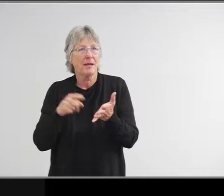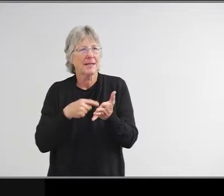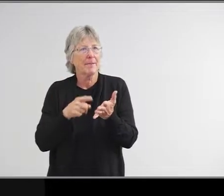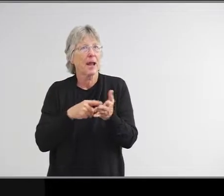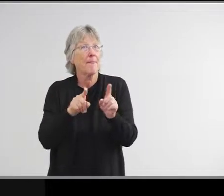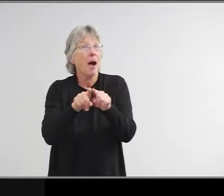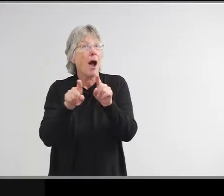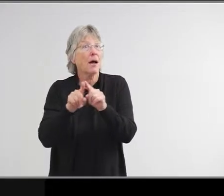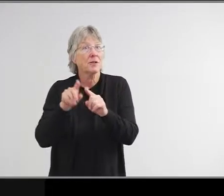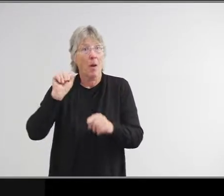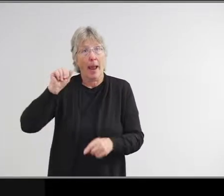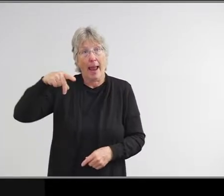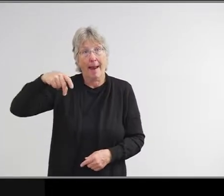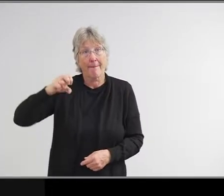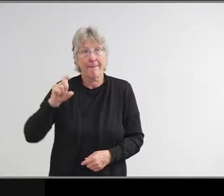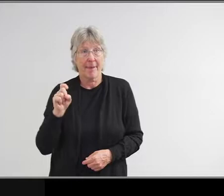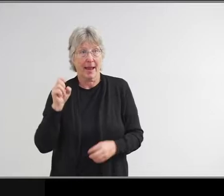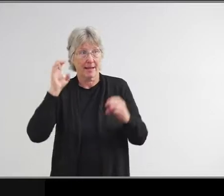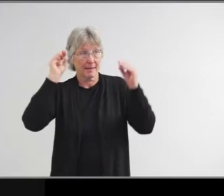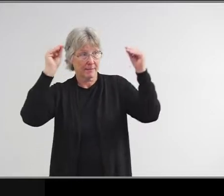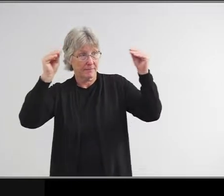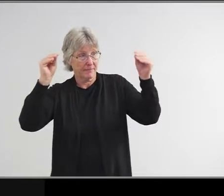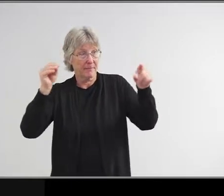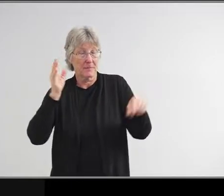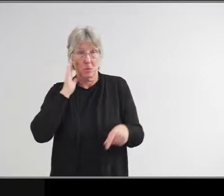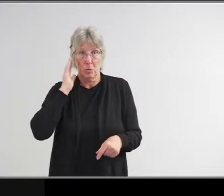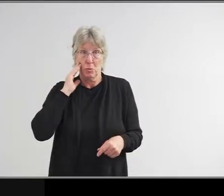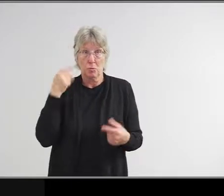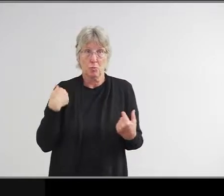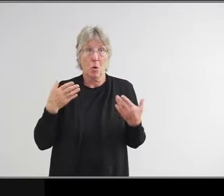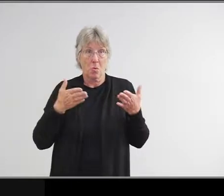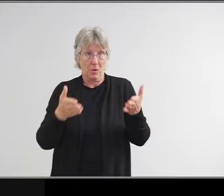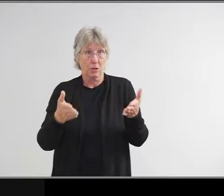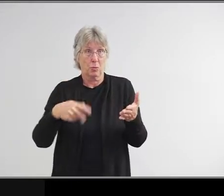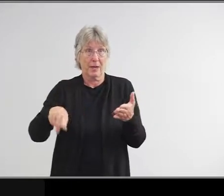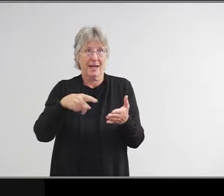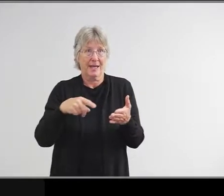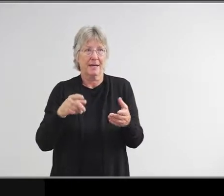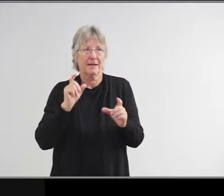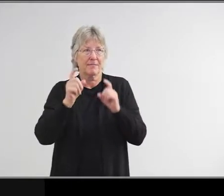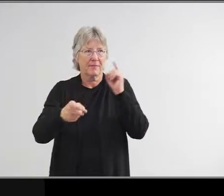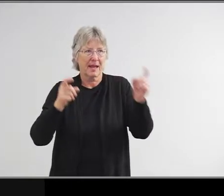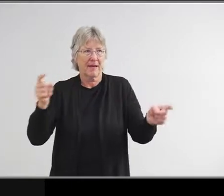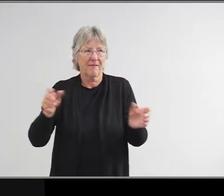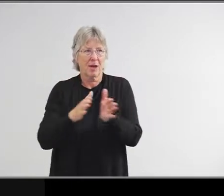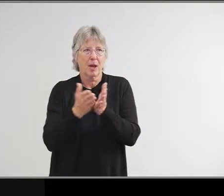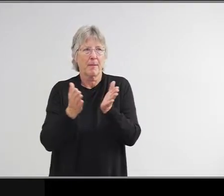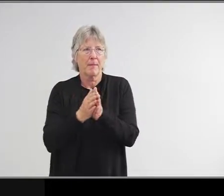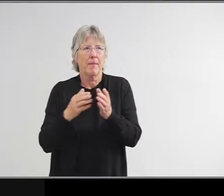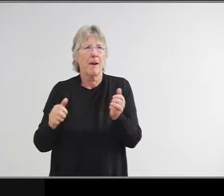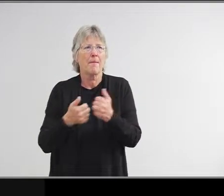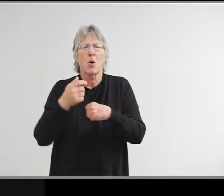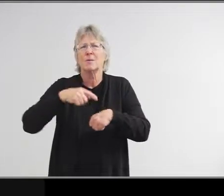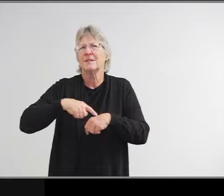As you may know, we've been facilitating curbside library lending programs at our elementary sites mostly during lunchtimes, abiding by a clear